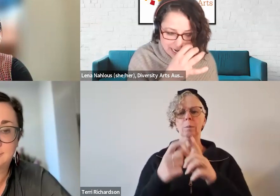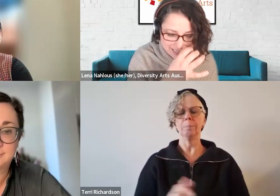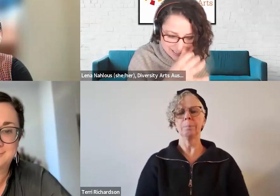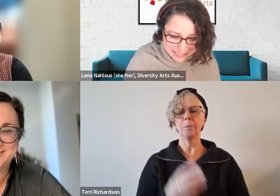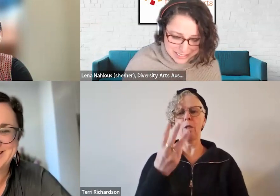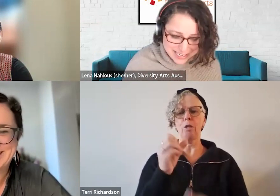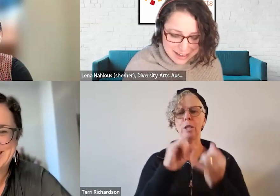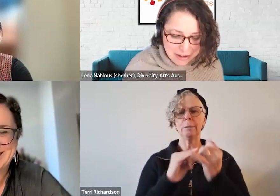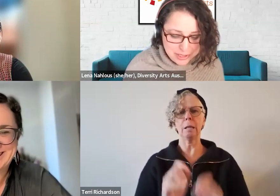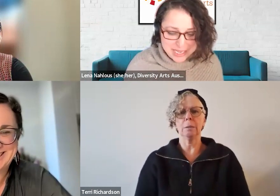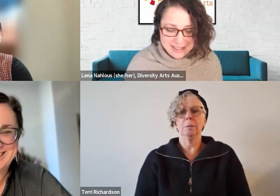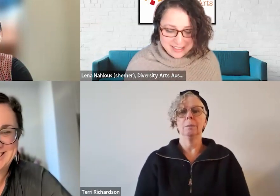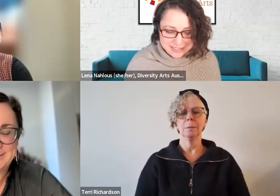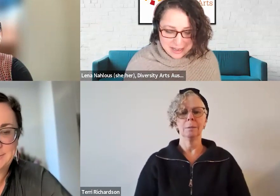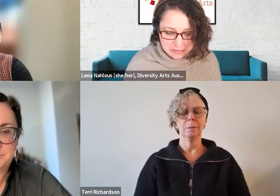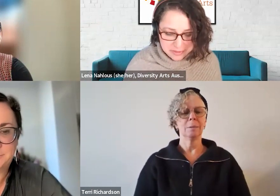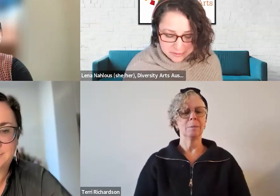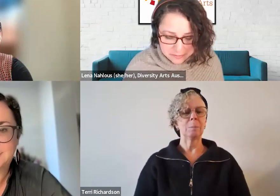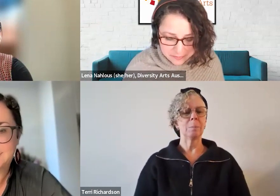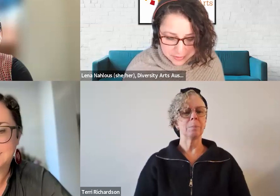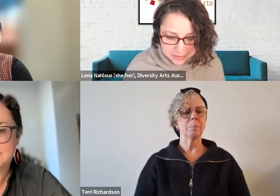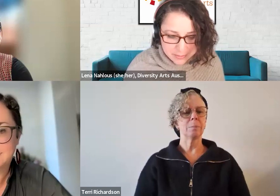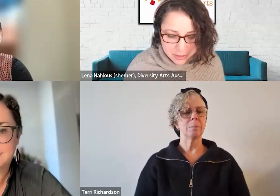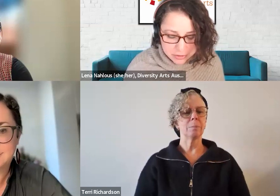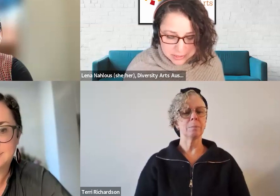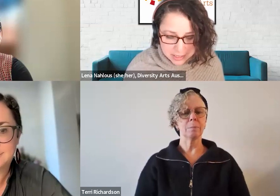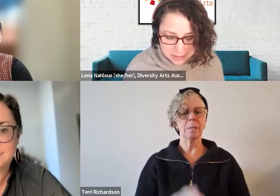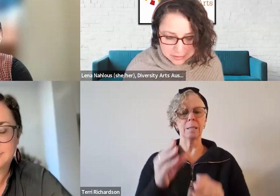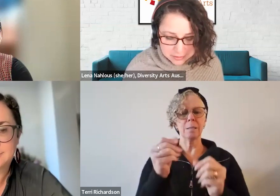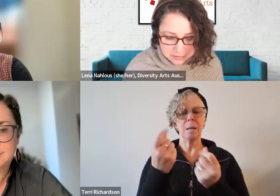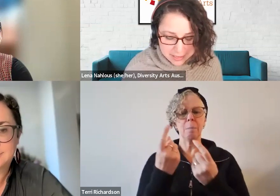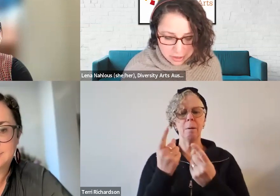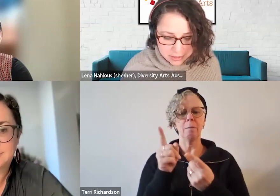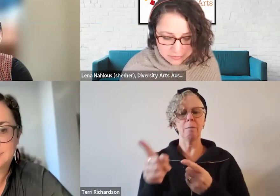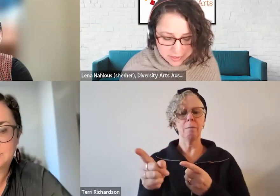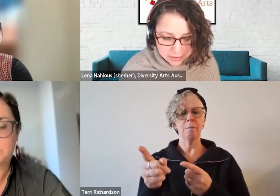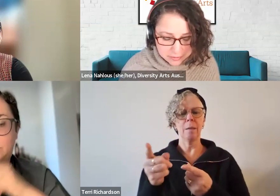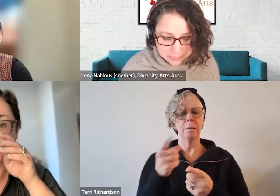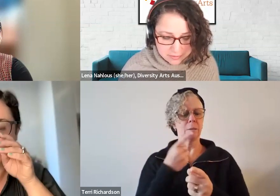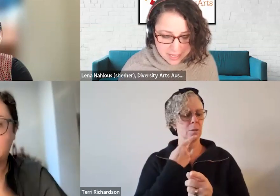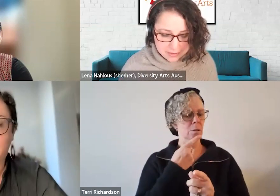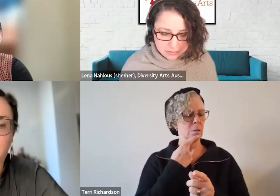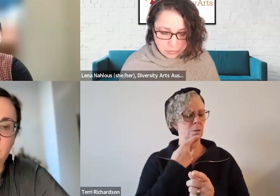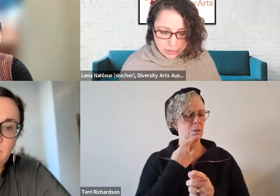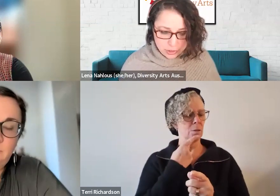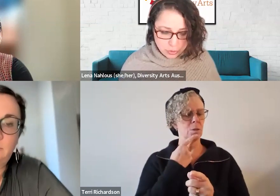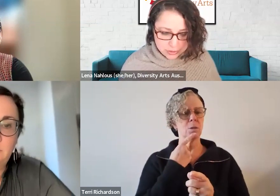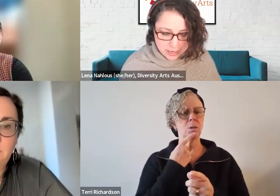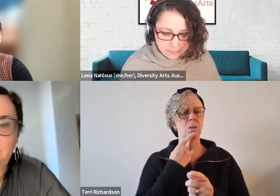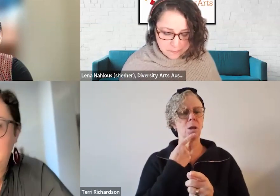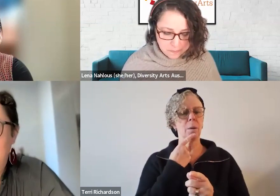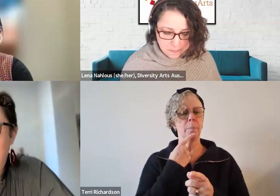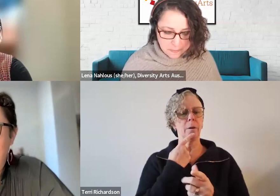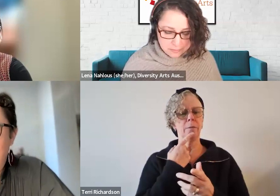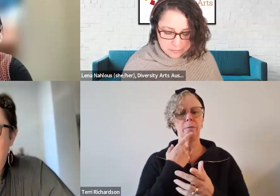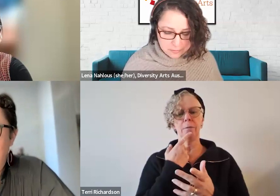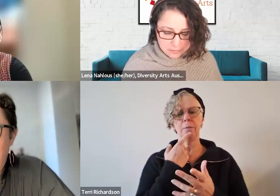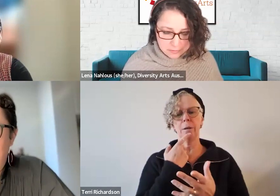I would say that some of those that kind of that, what do you call it?